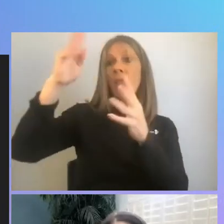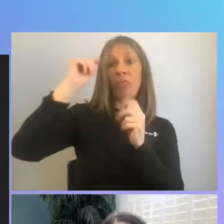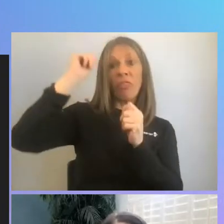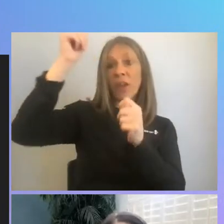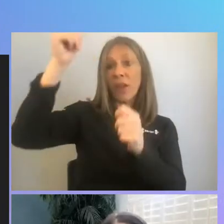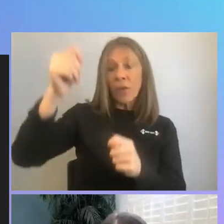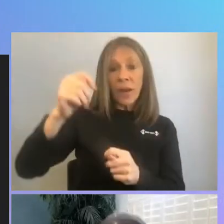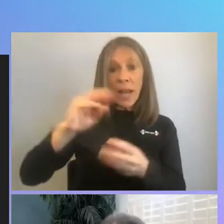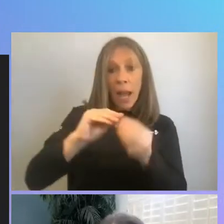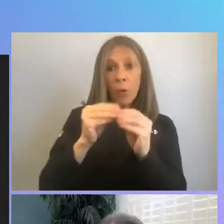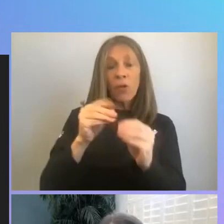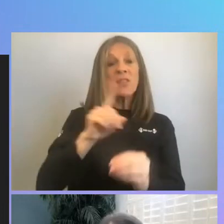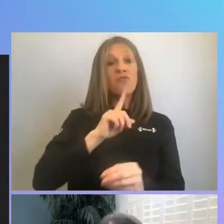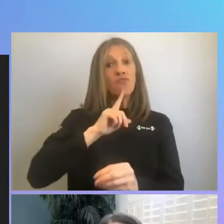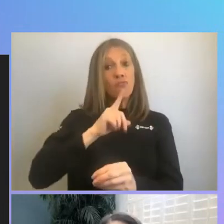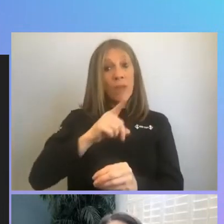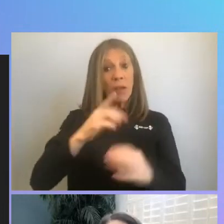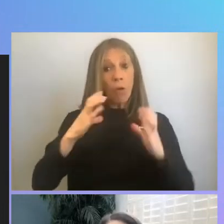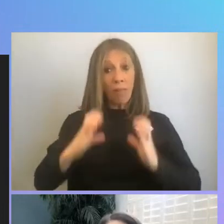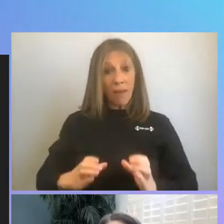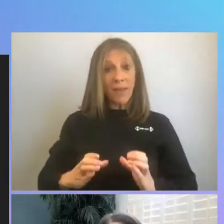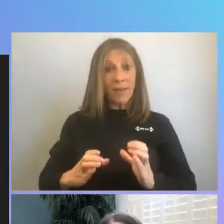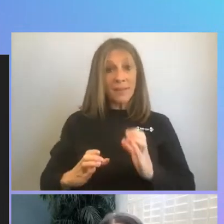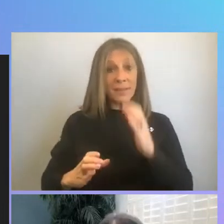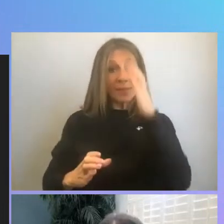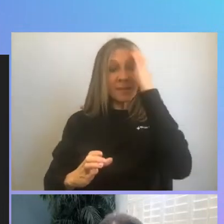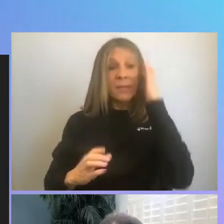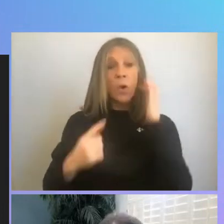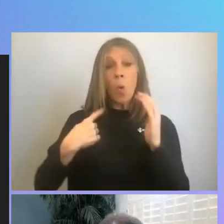theoretical number. This is real clients. And we chose new